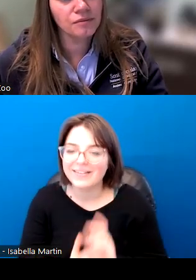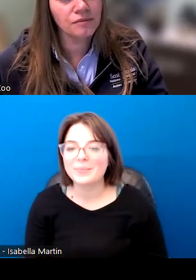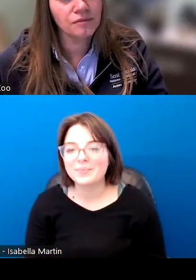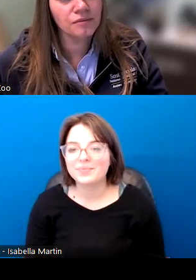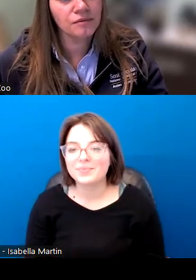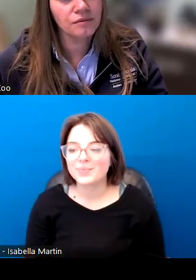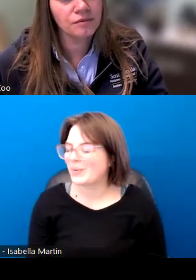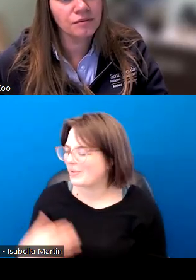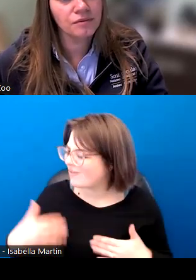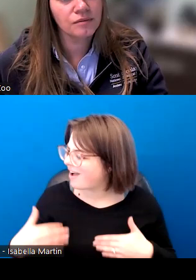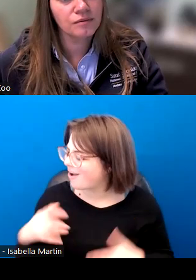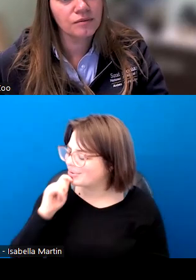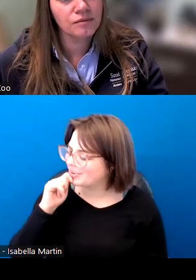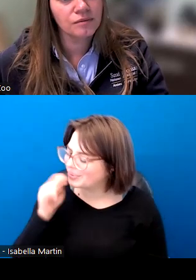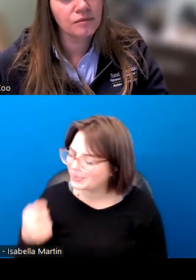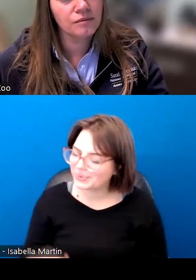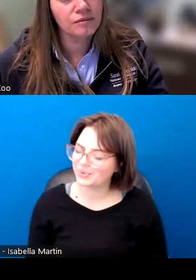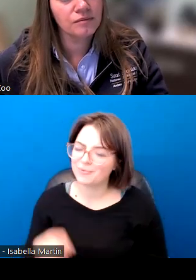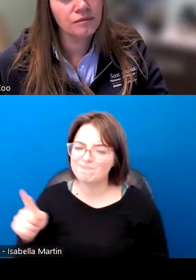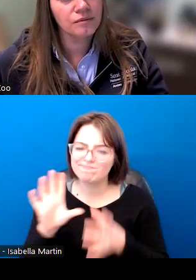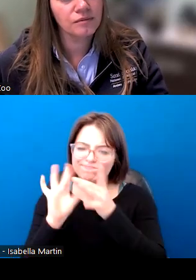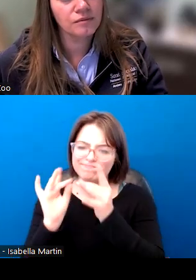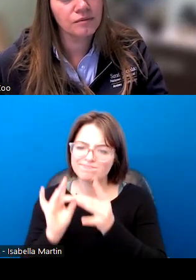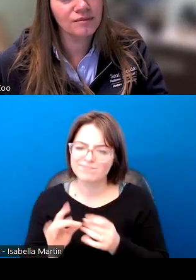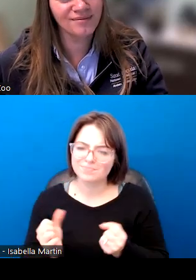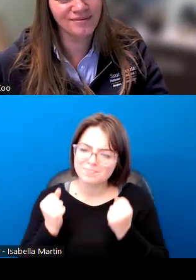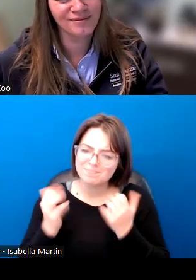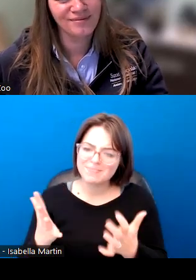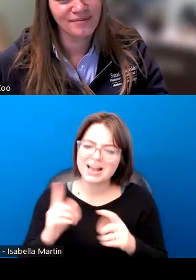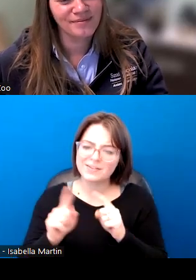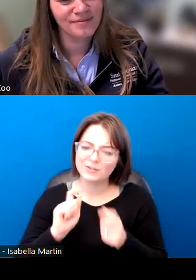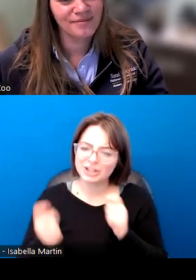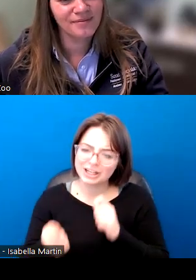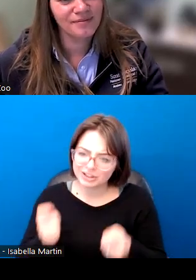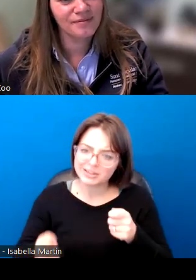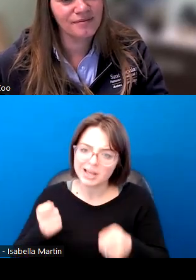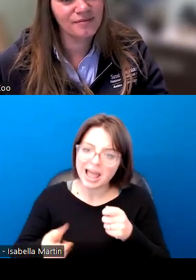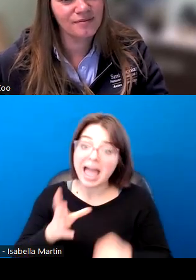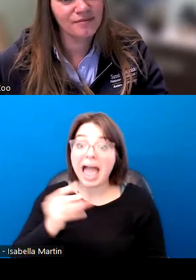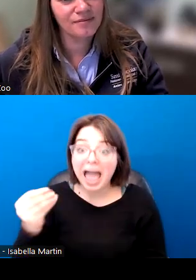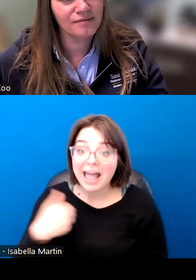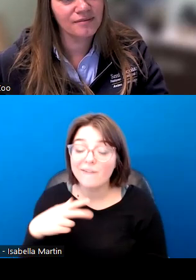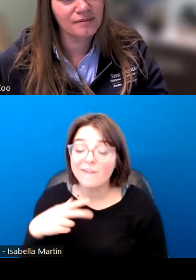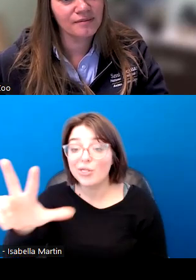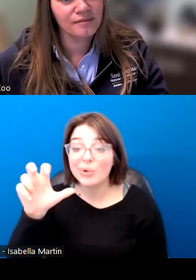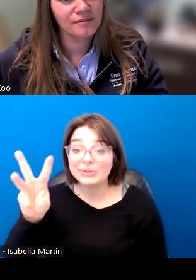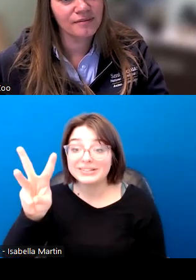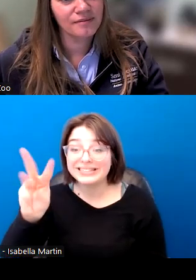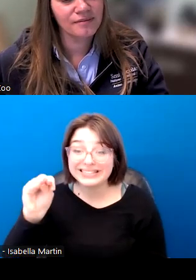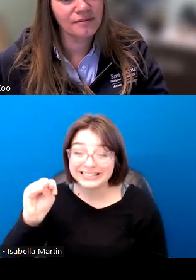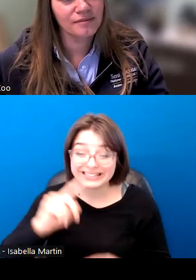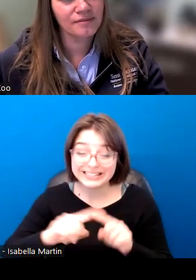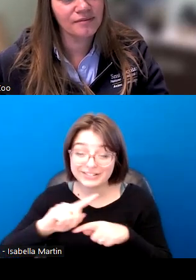and once again reiterating that there are 360 species in the zoo. It sounds like you're always